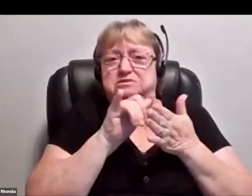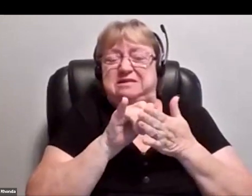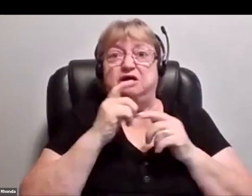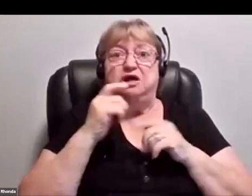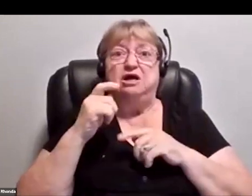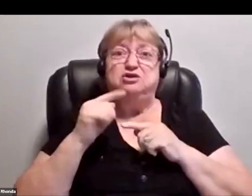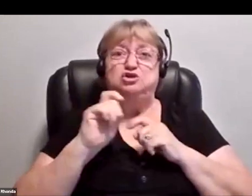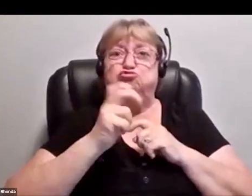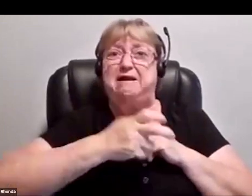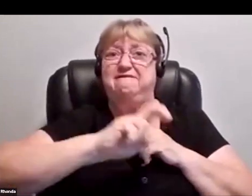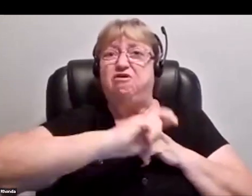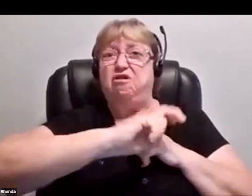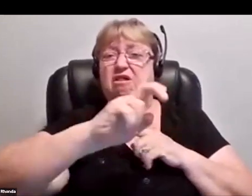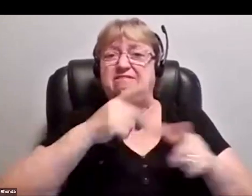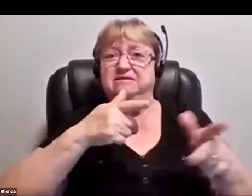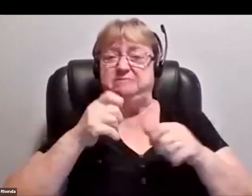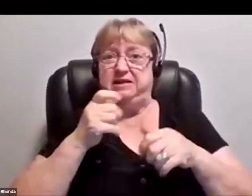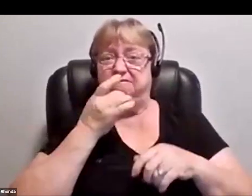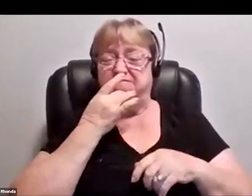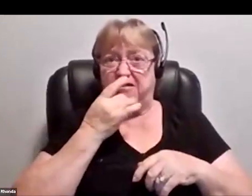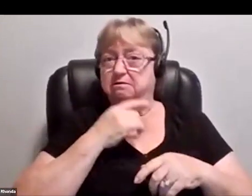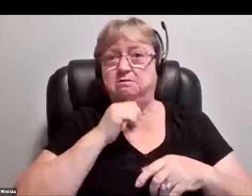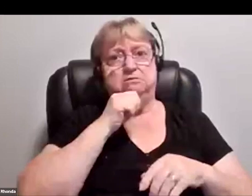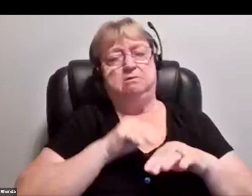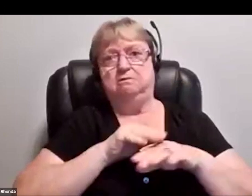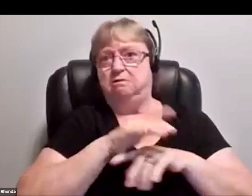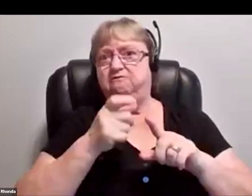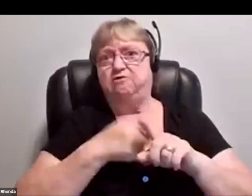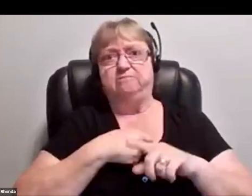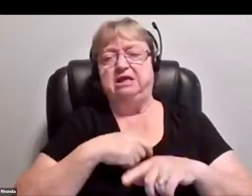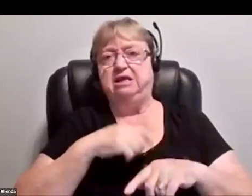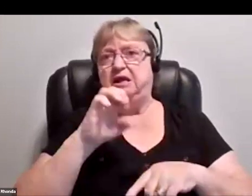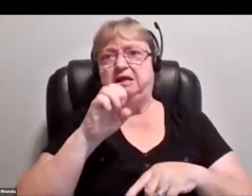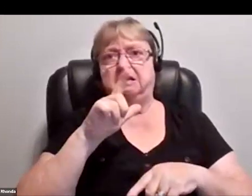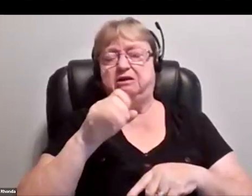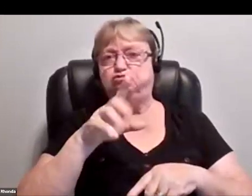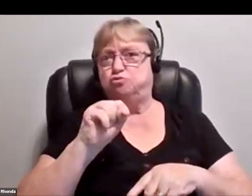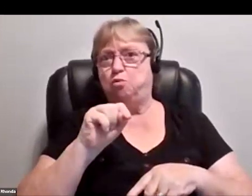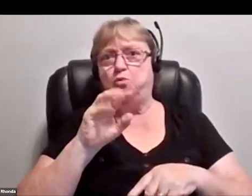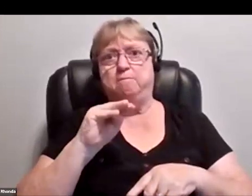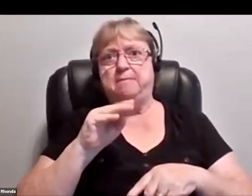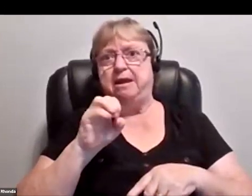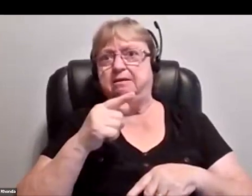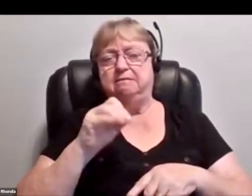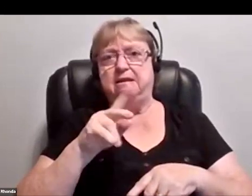They are unaffected by the electromagnetic fields, and they only interact via weak interaction and gravity.